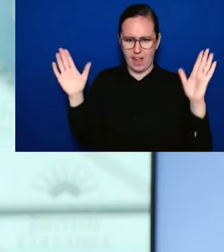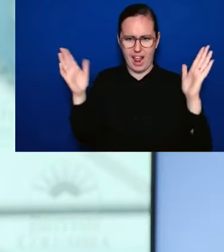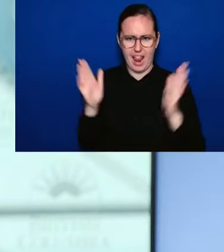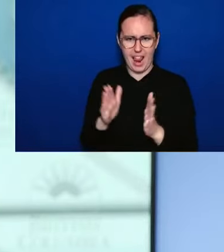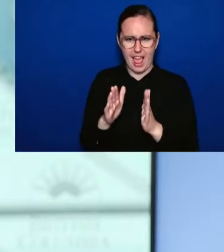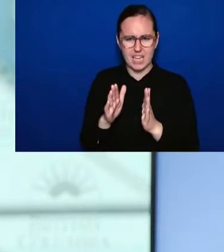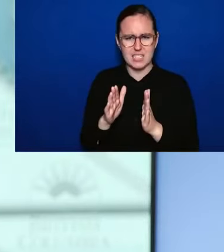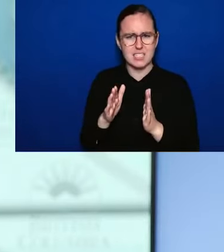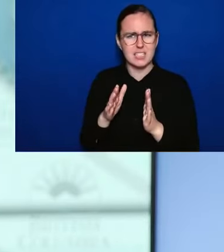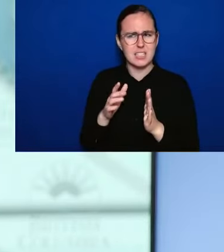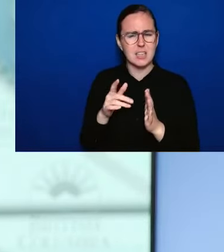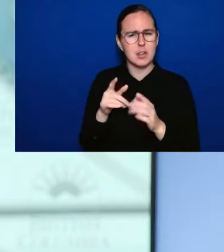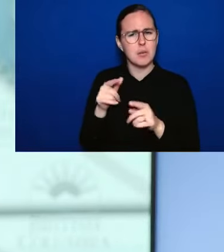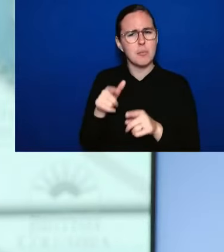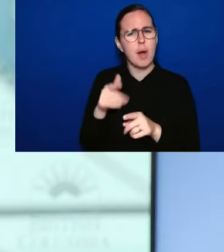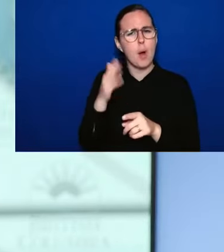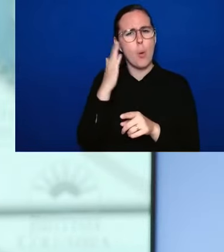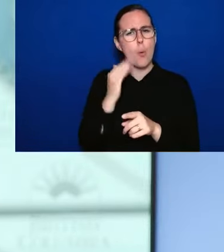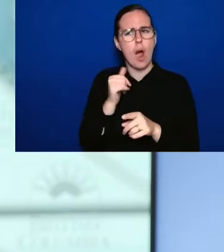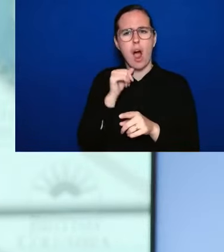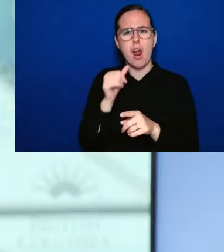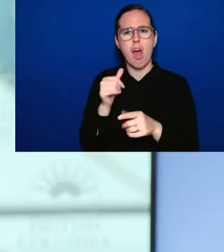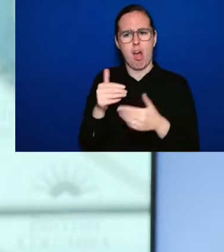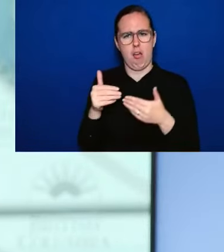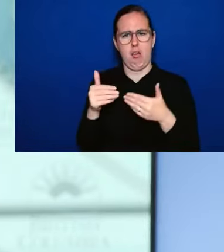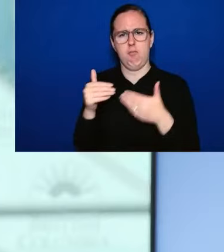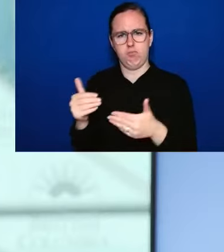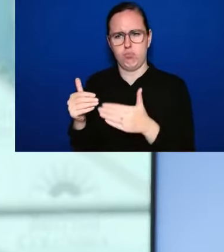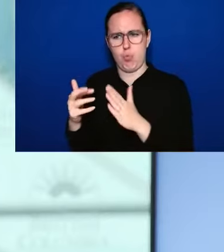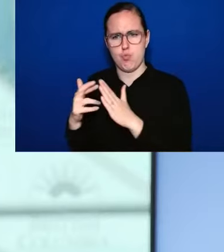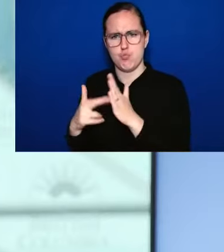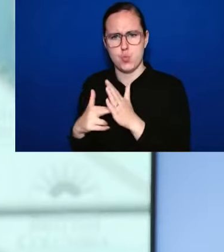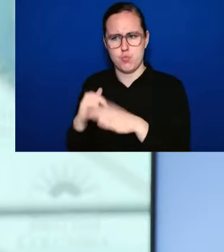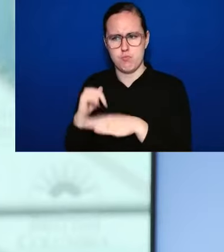healthcare system. Yeah so I think it is it your where are